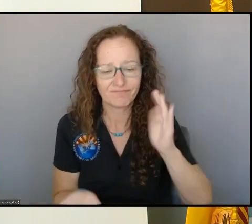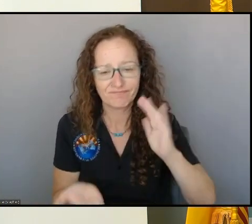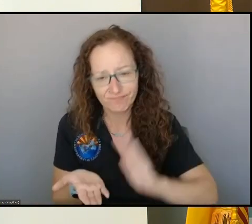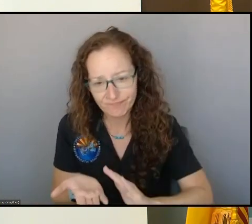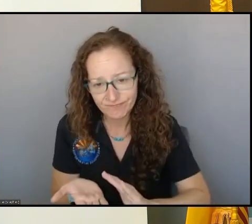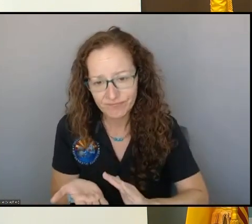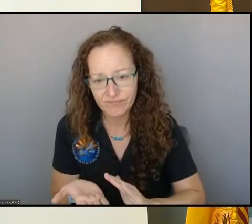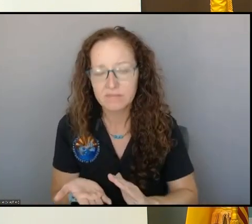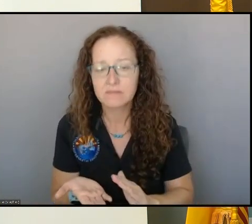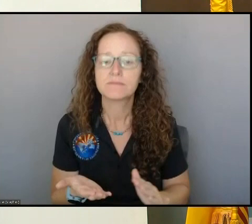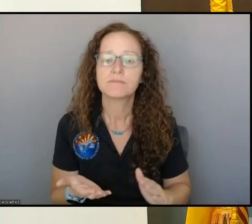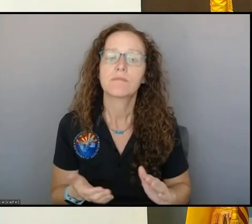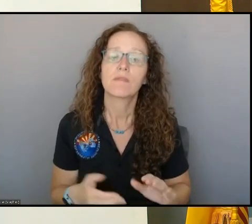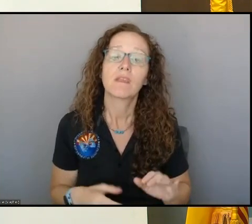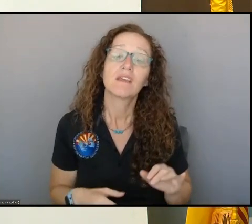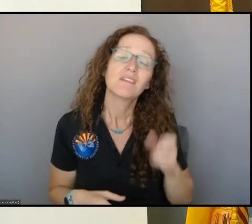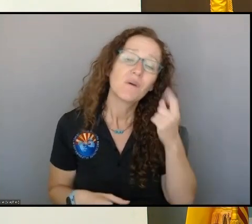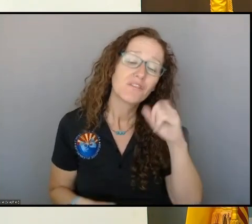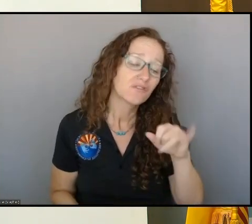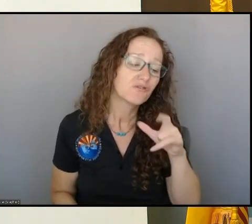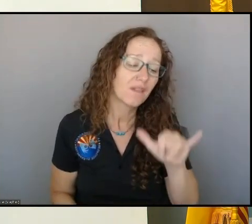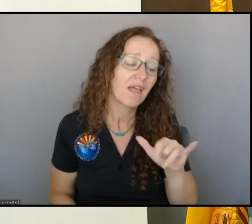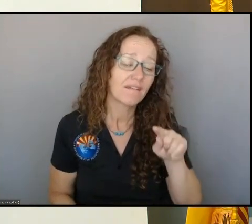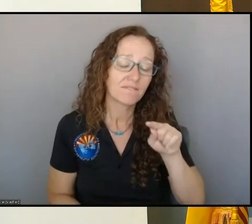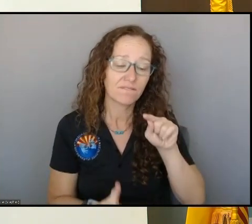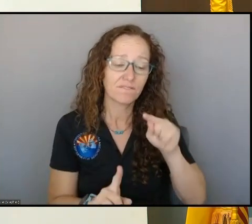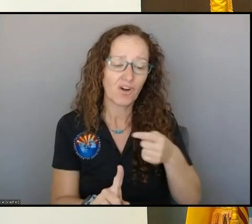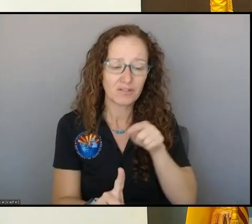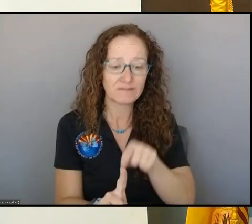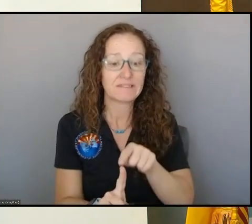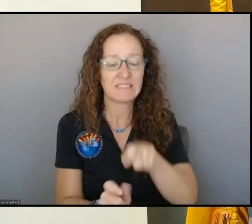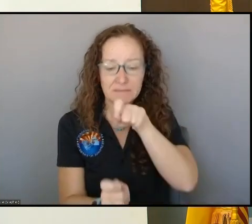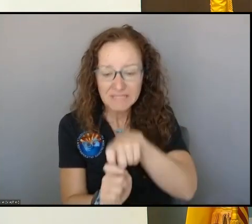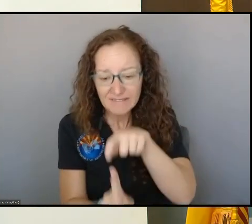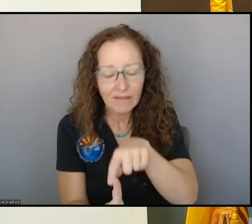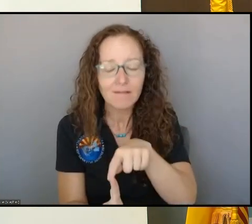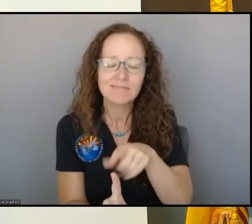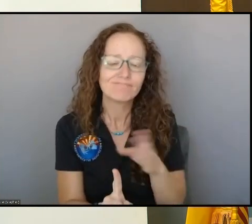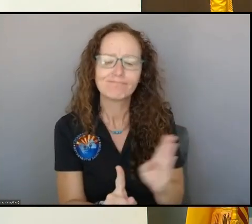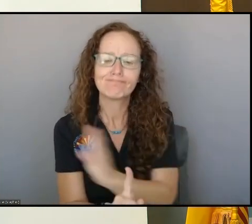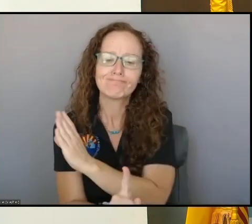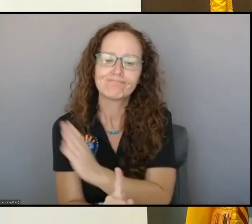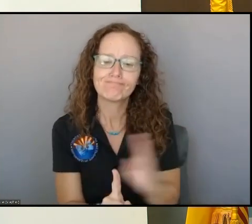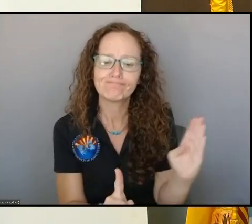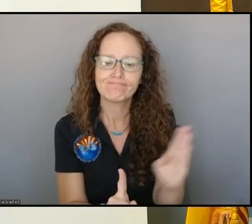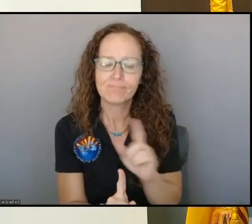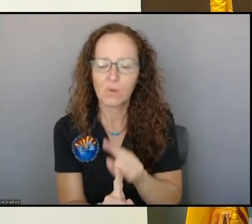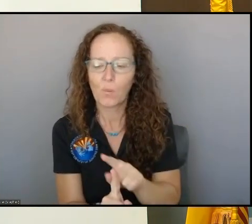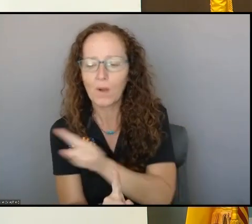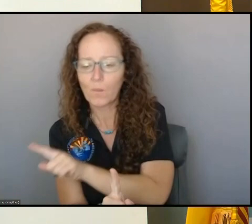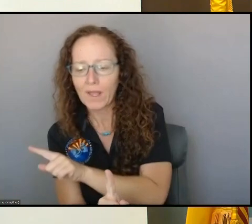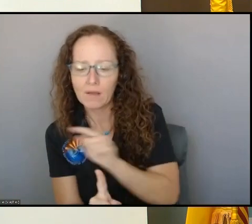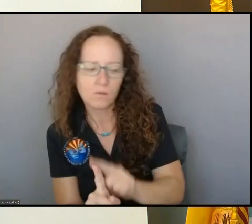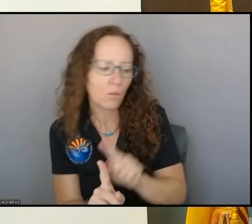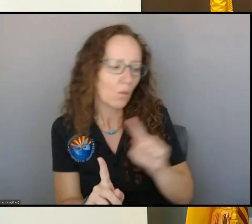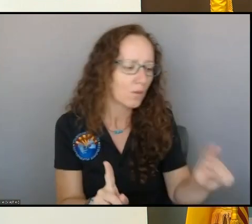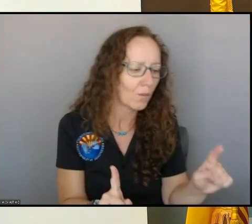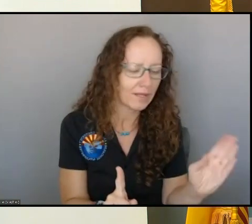week after. But it gives us a target. It gives us a time that we think that on average over the course of like 30 plus